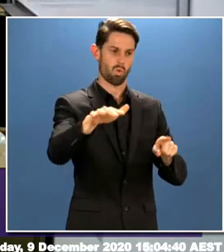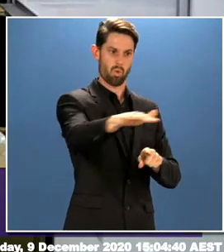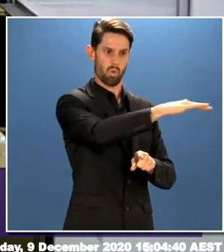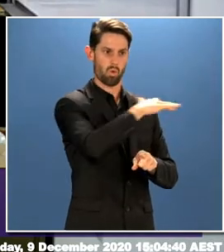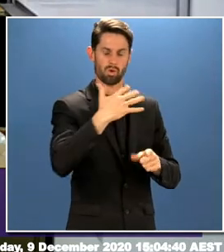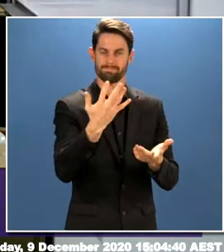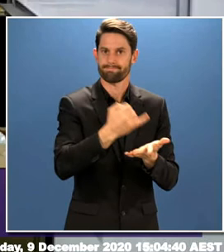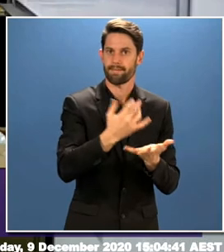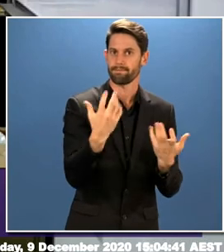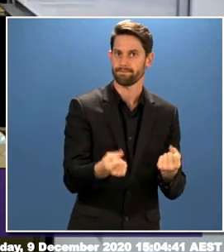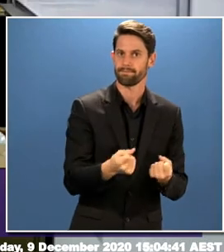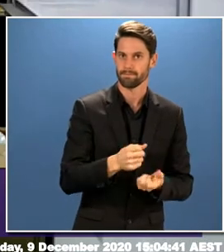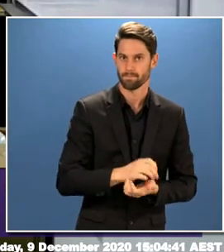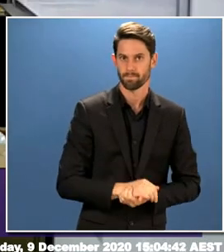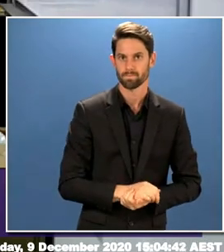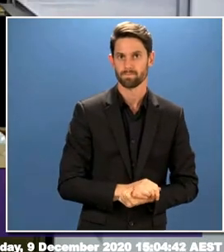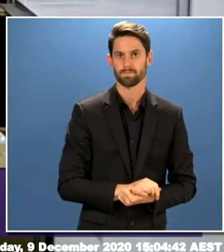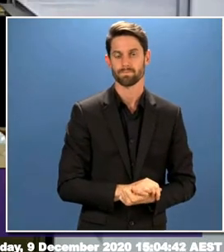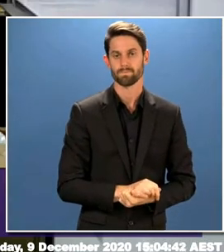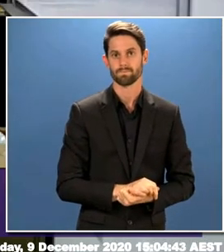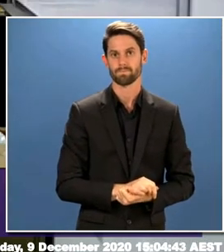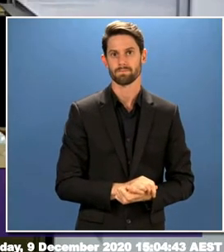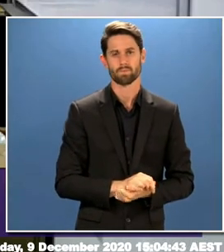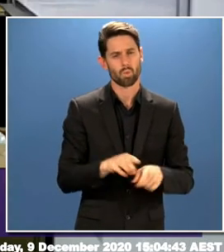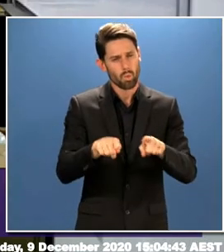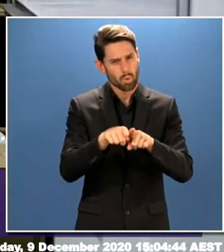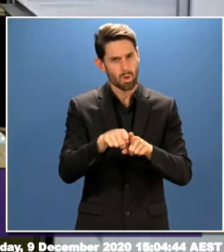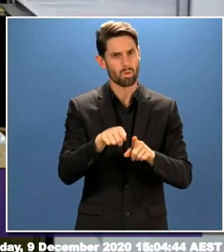And one of the key areas is we still see transition as such a narrow